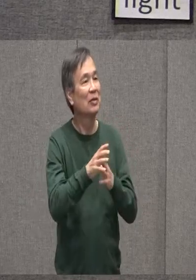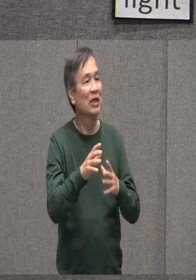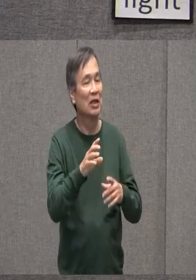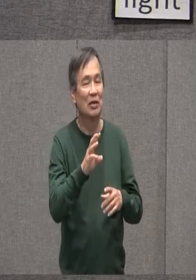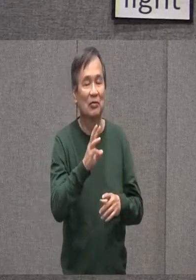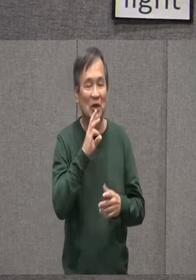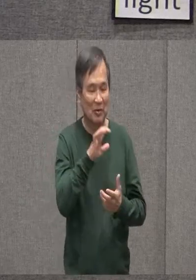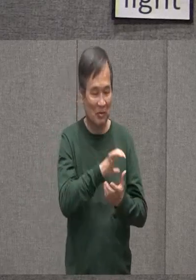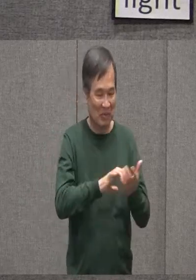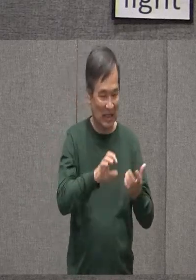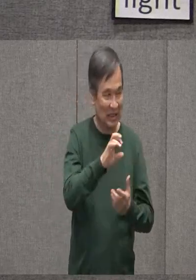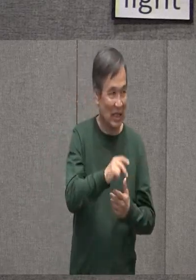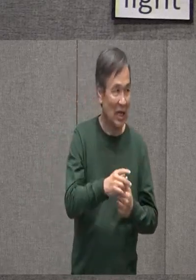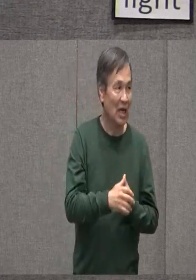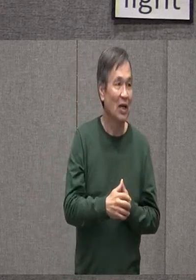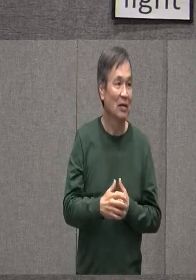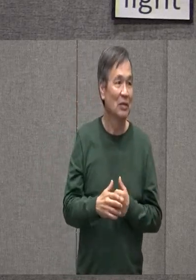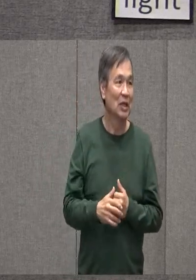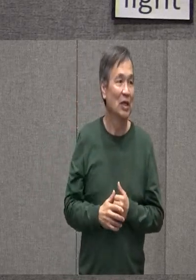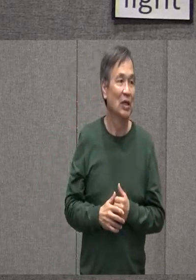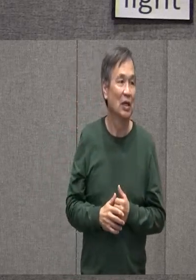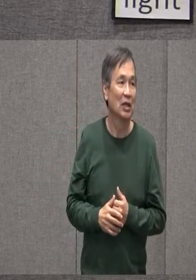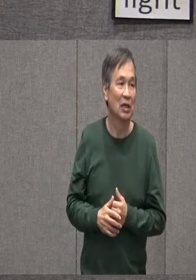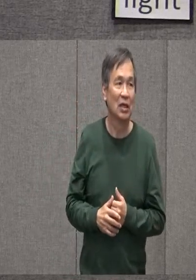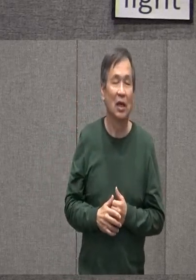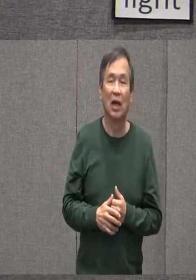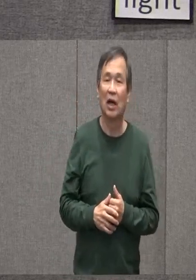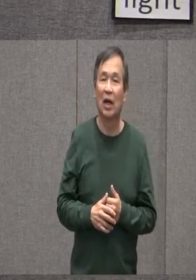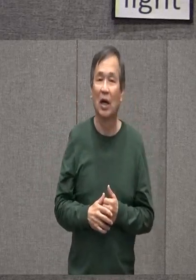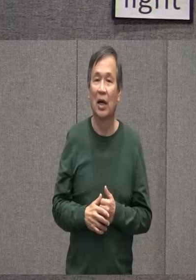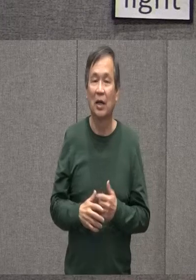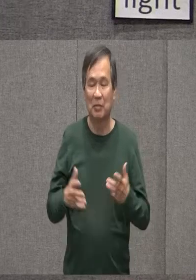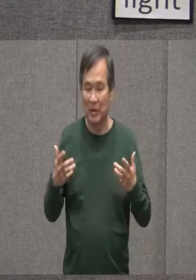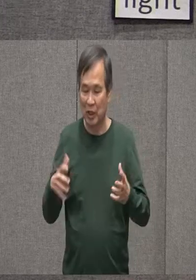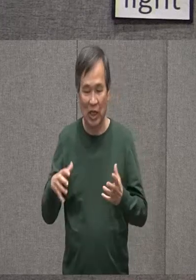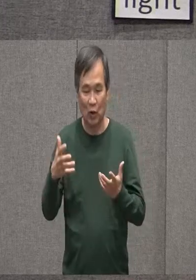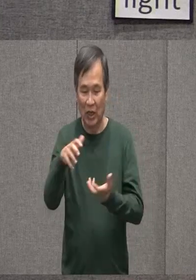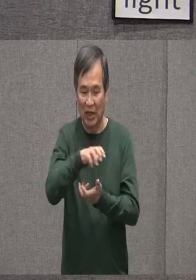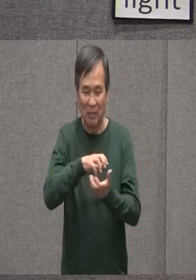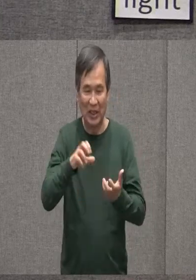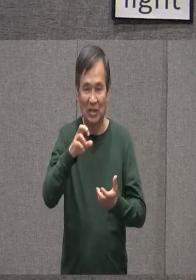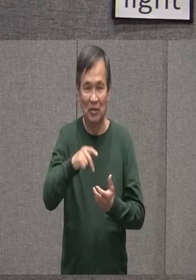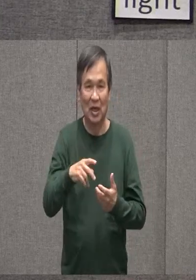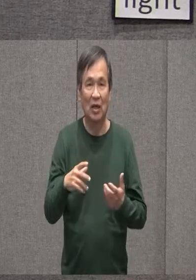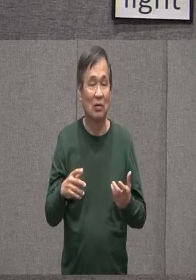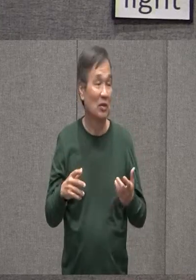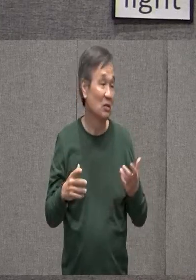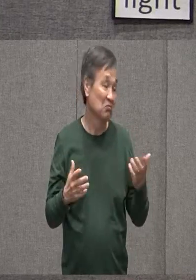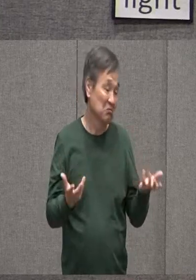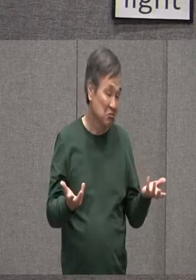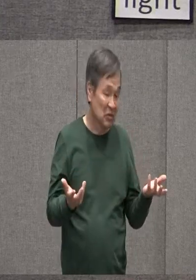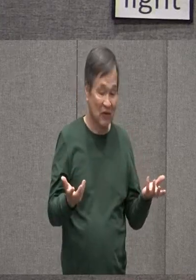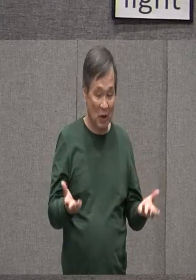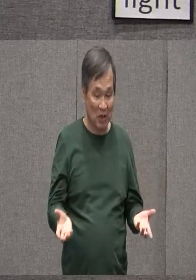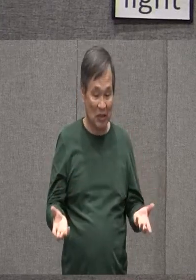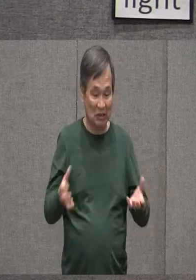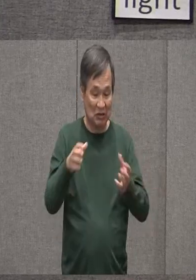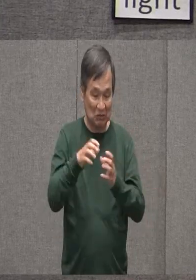[Ms Potter] All goopy. Right, if you had a darker color that I might not wanna use, but if I wanted it to be a dark color, that would be a good thing to do,